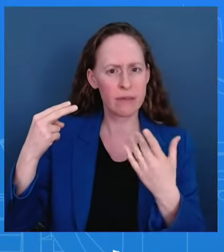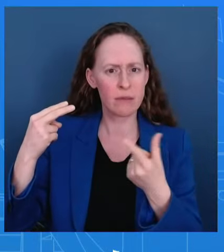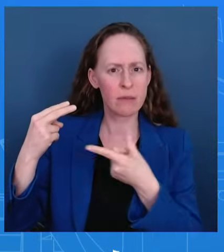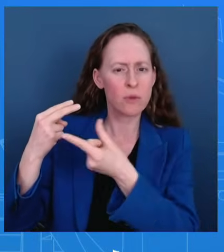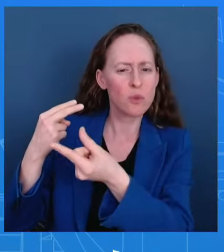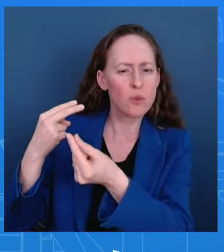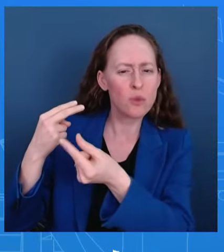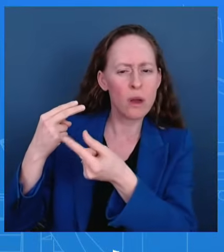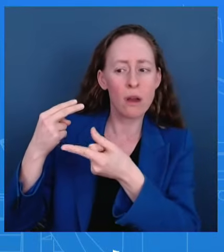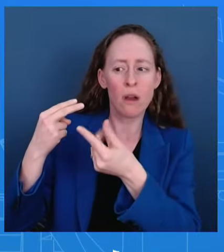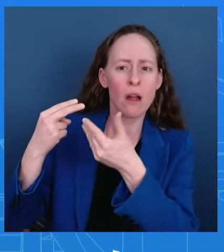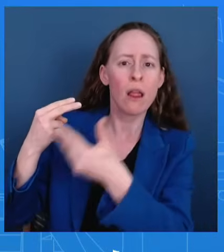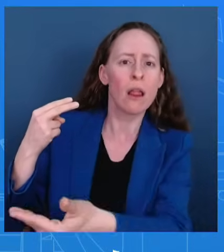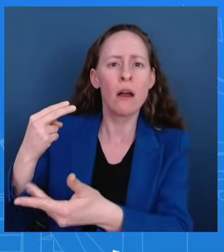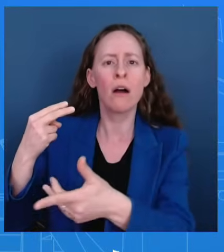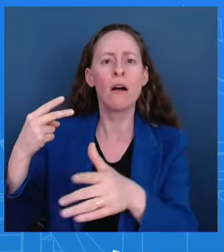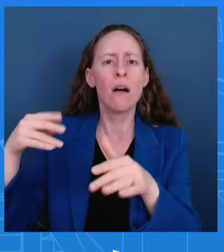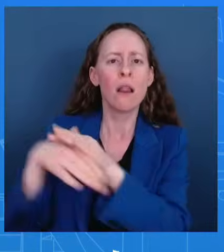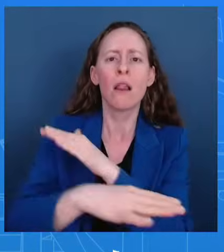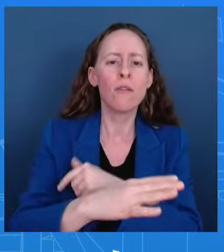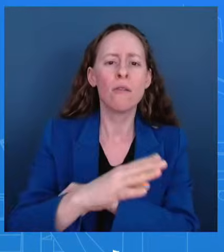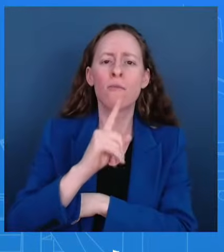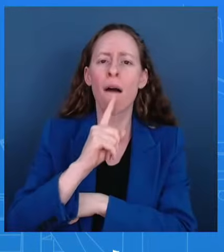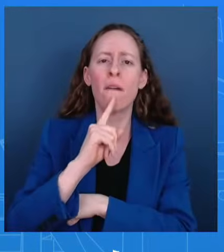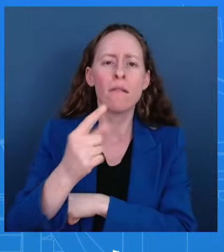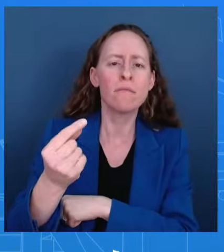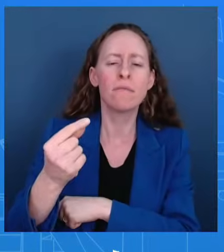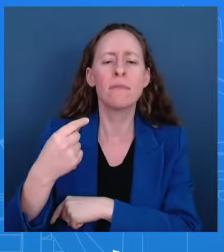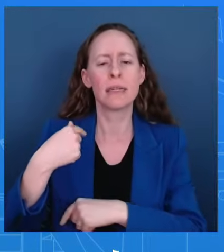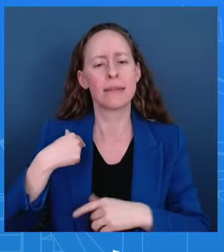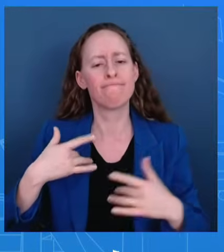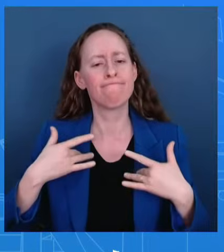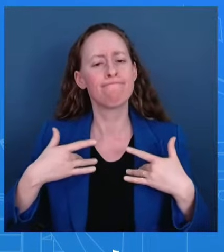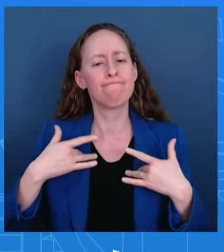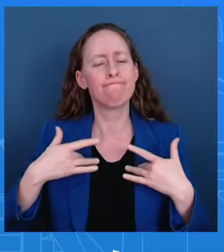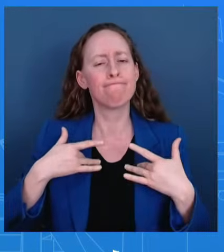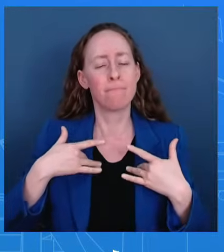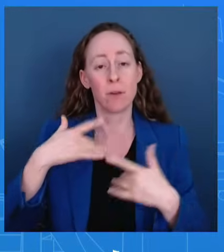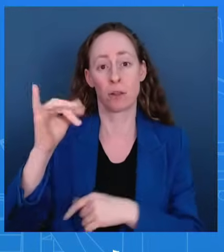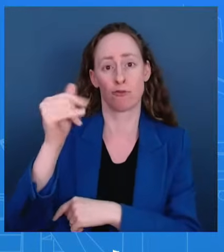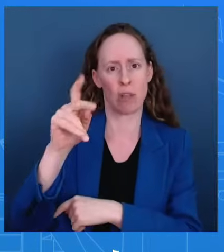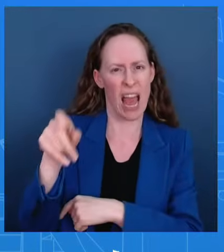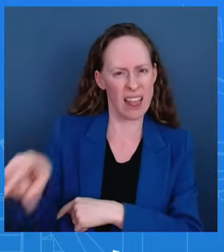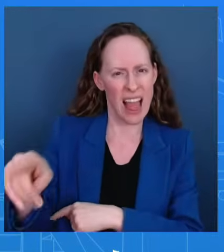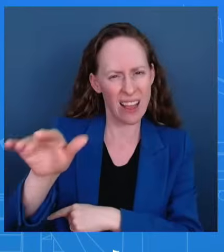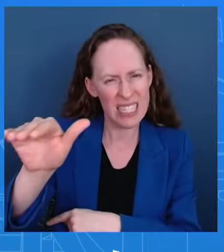and he'll reiterate those same points. Ms. Jean-Pierre: Go ahead. The Press: John, you had the assassination attempt of the Slovakian leader this week.